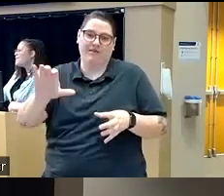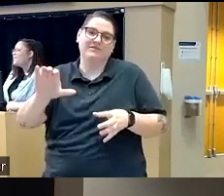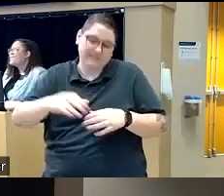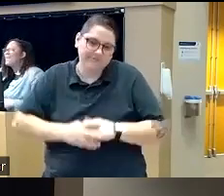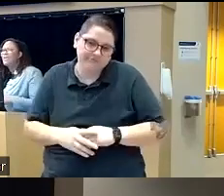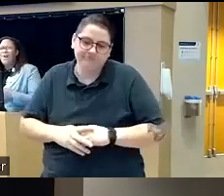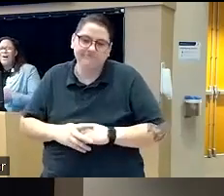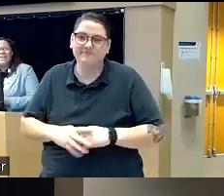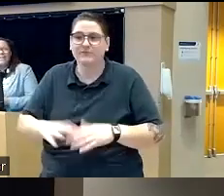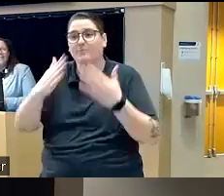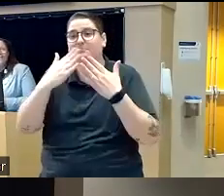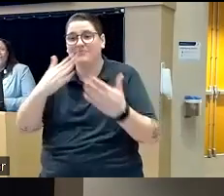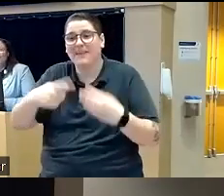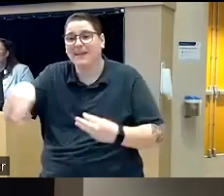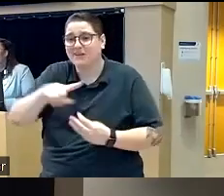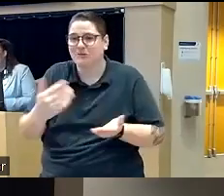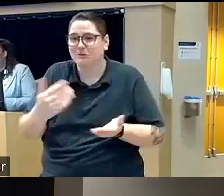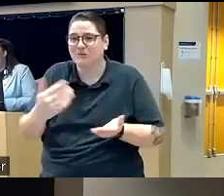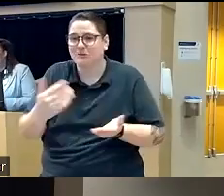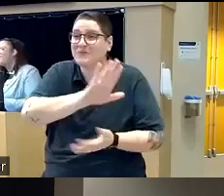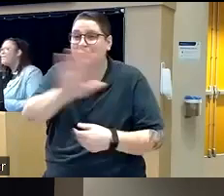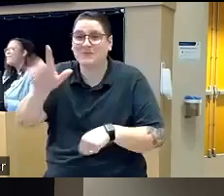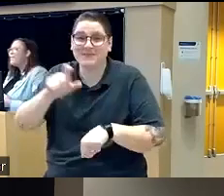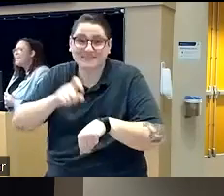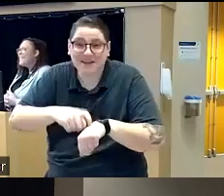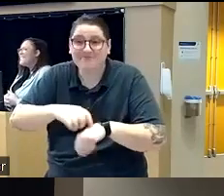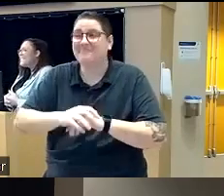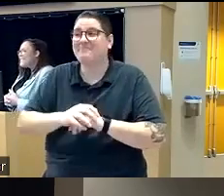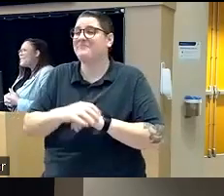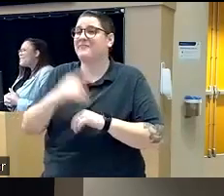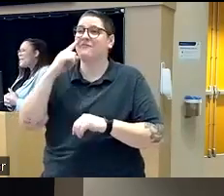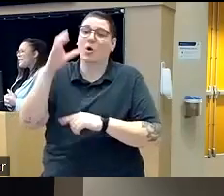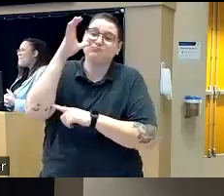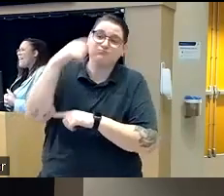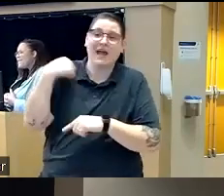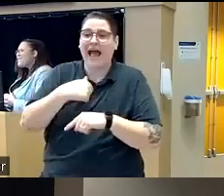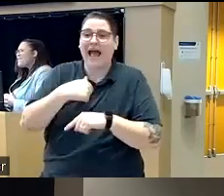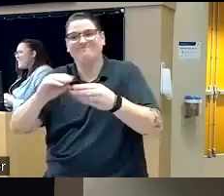so thank you all again for your time uh for listening to us talk about our passion